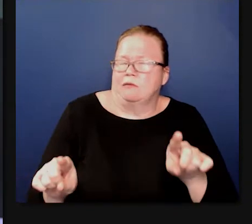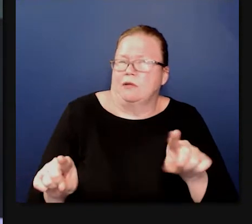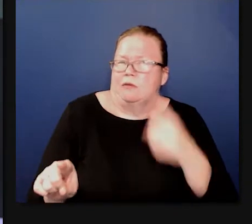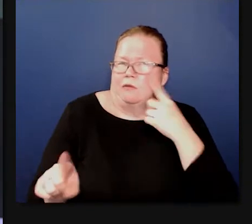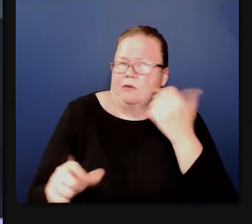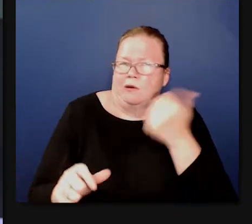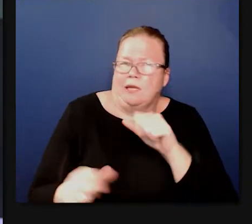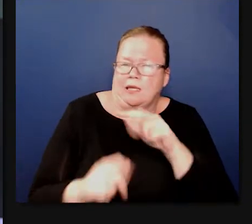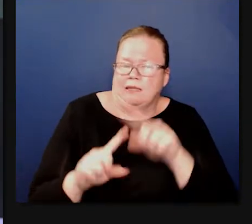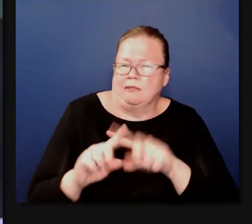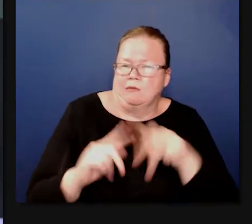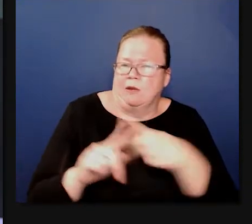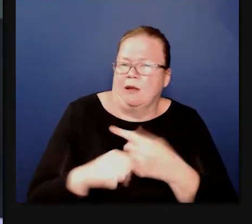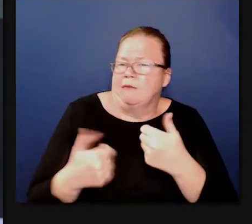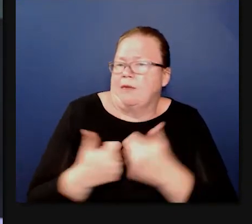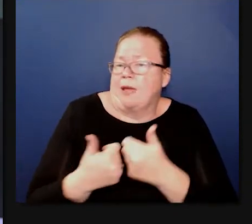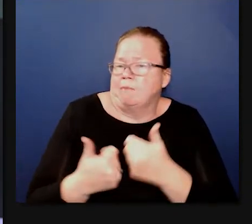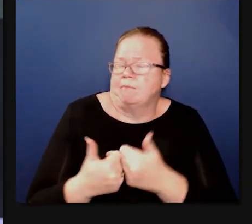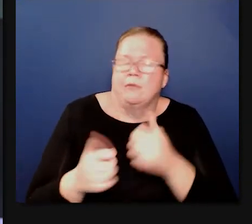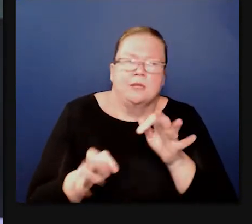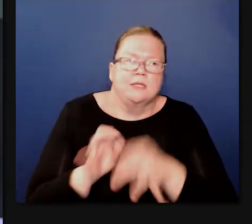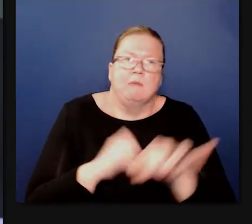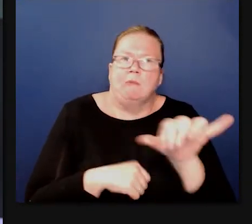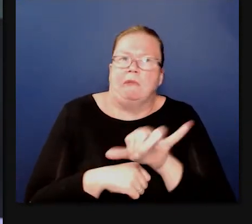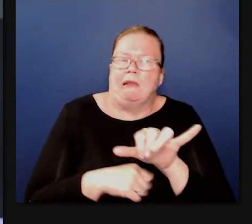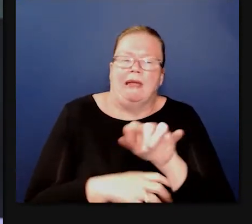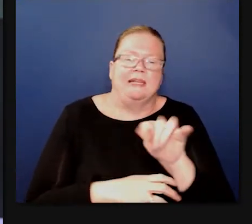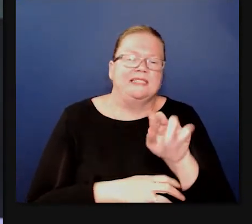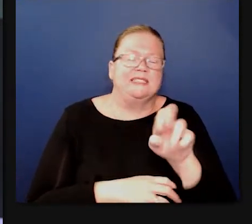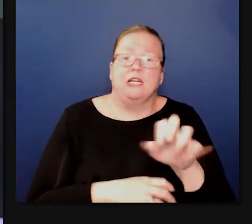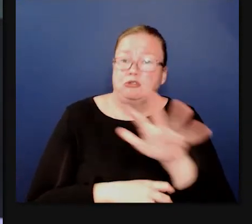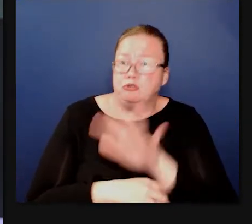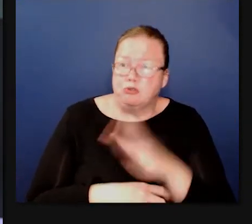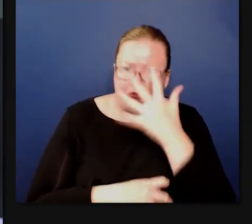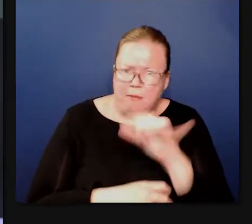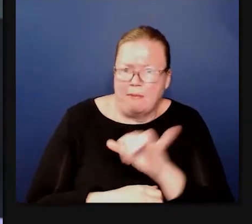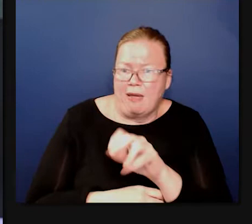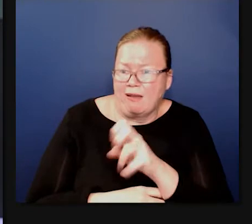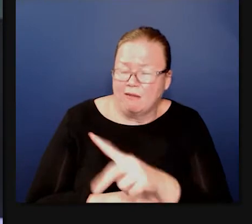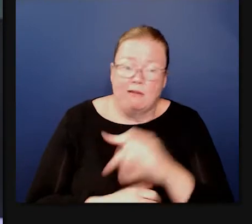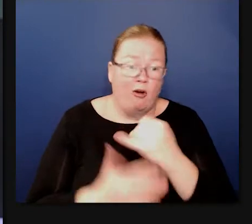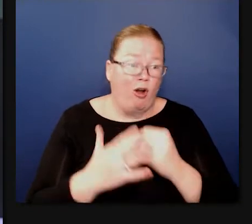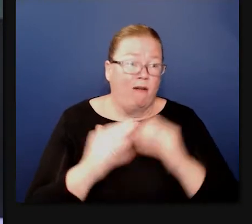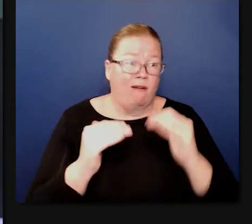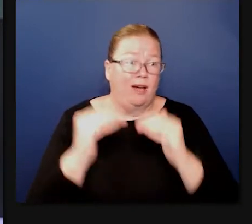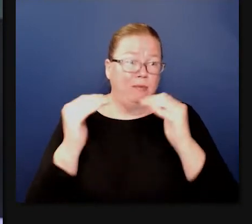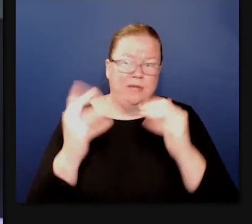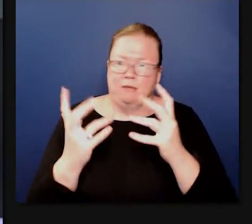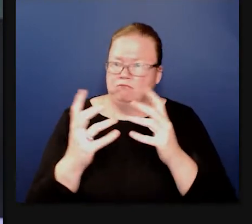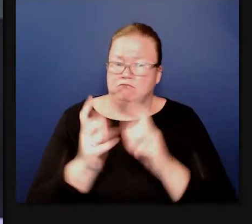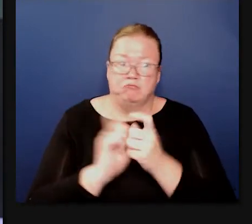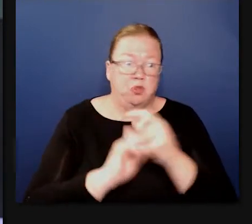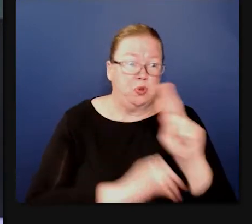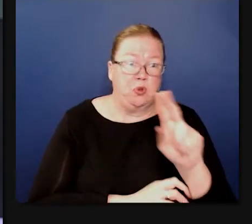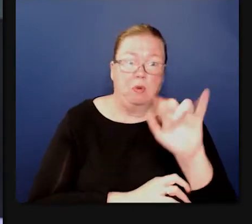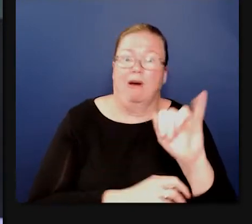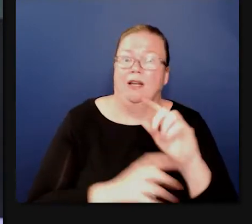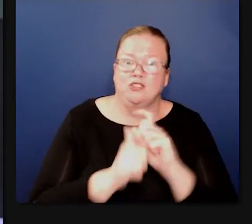for any different type of game. It can be as simple as texture packs or art updates, all the way up to UI changes.